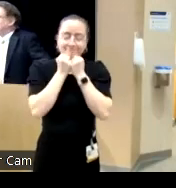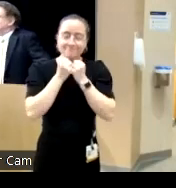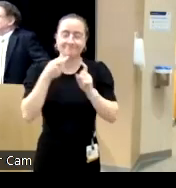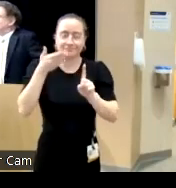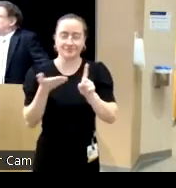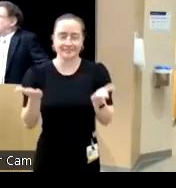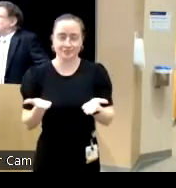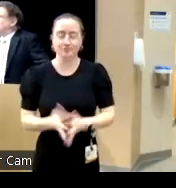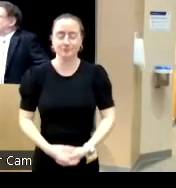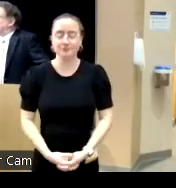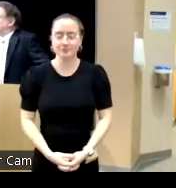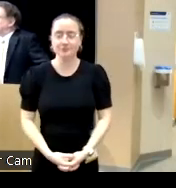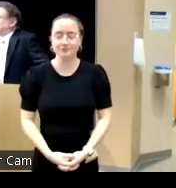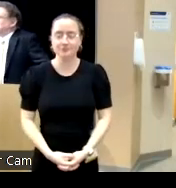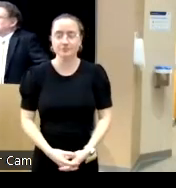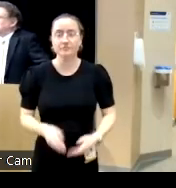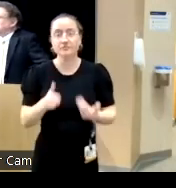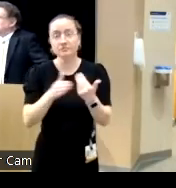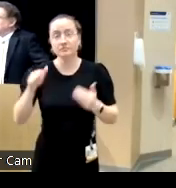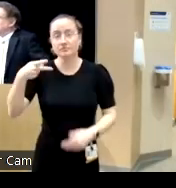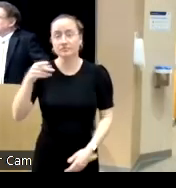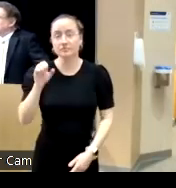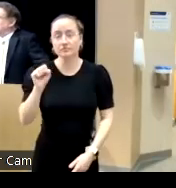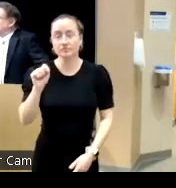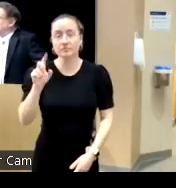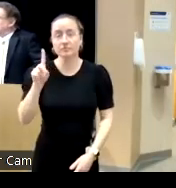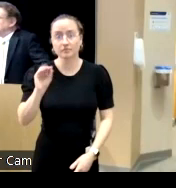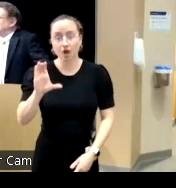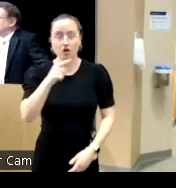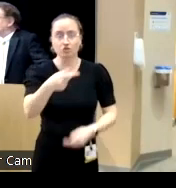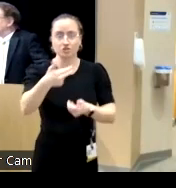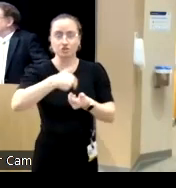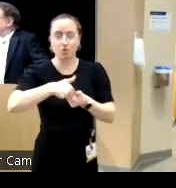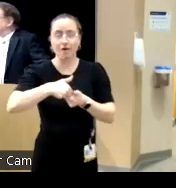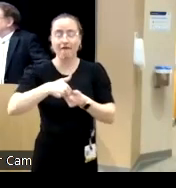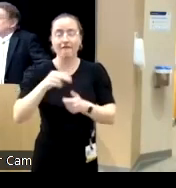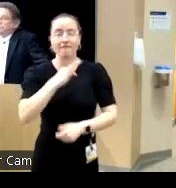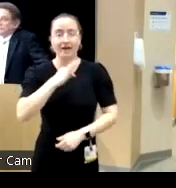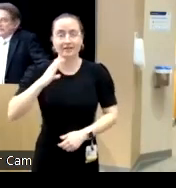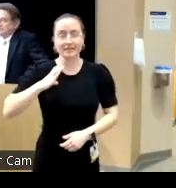back been following her postdoc Camille went to join the faculty at the Ohio State University